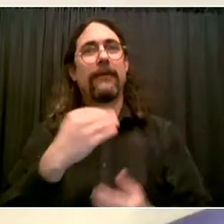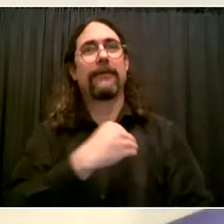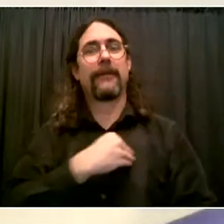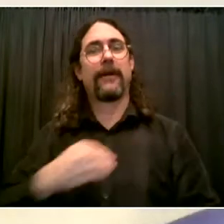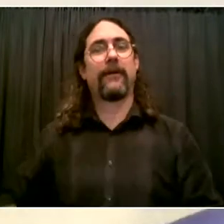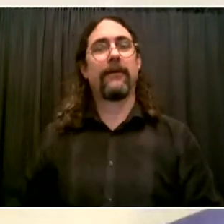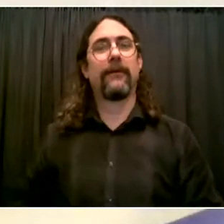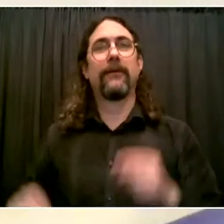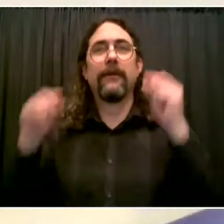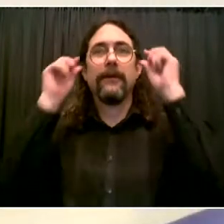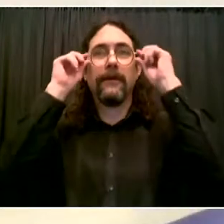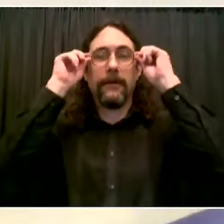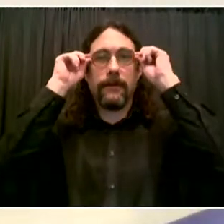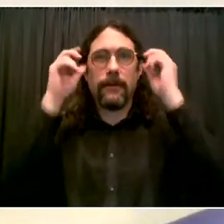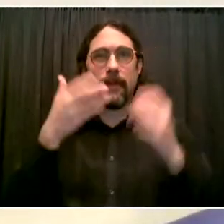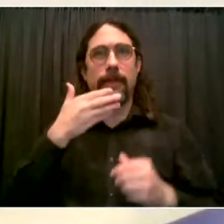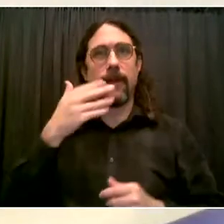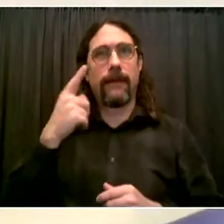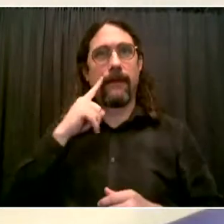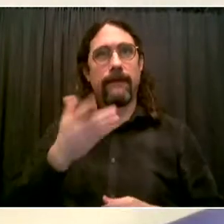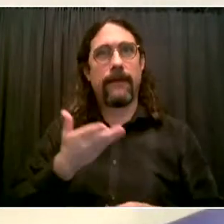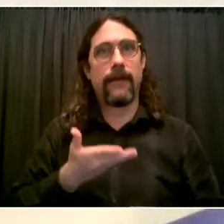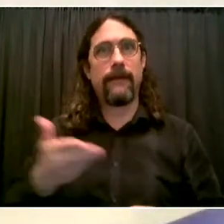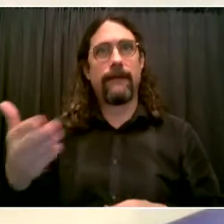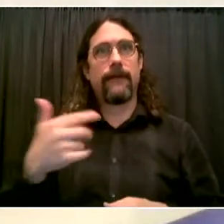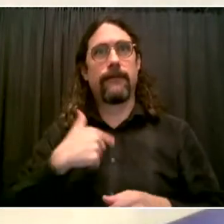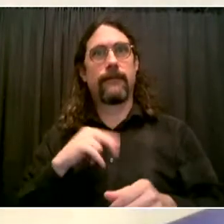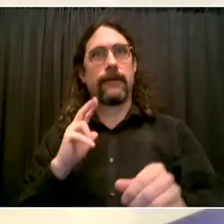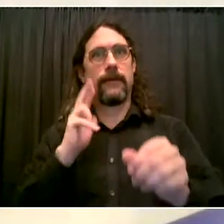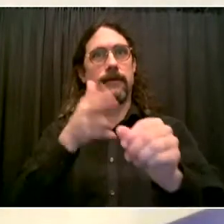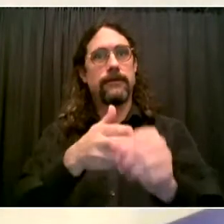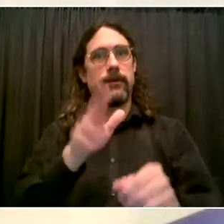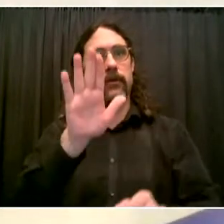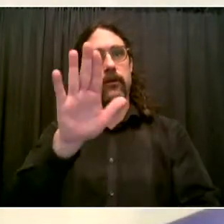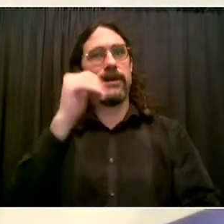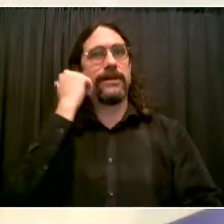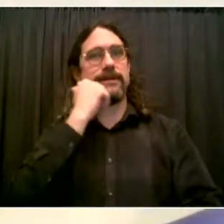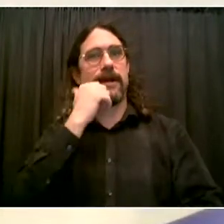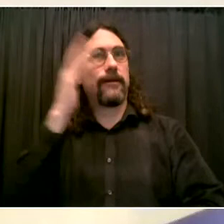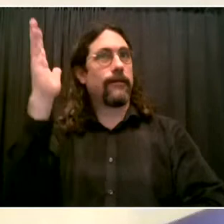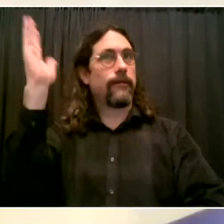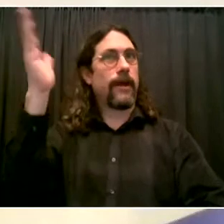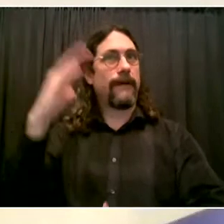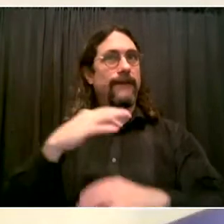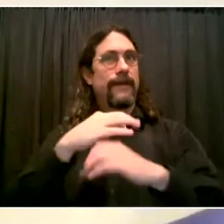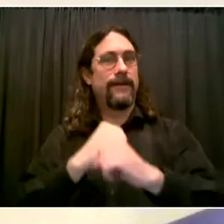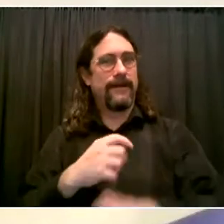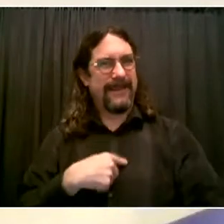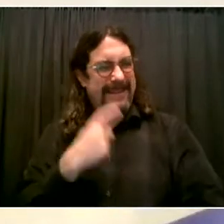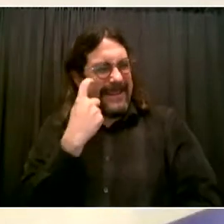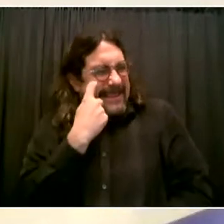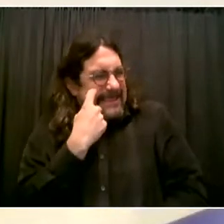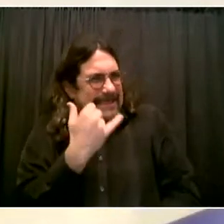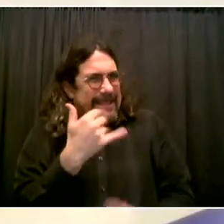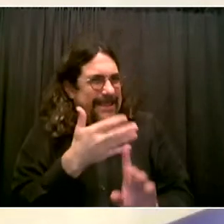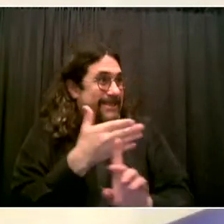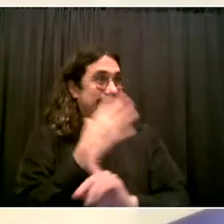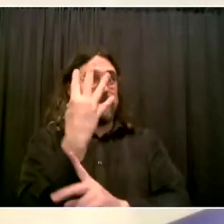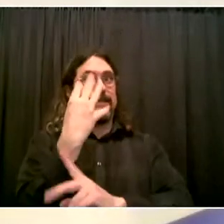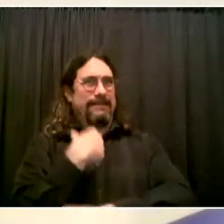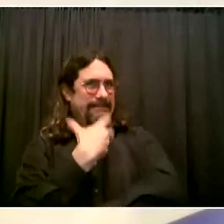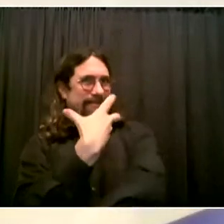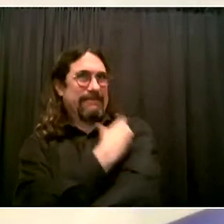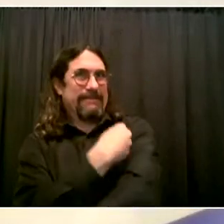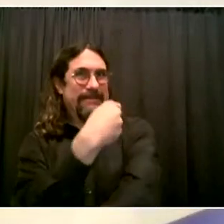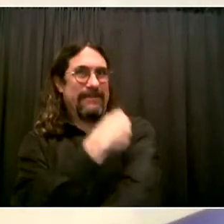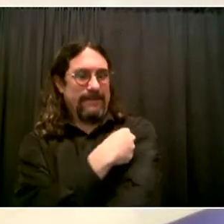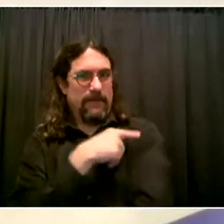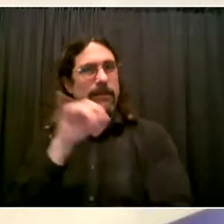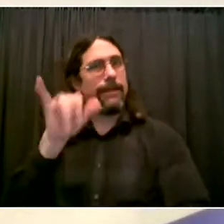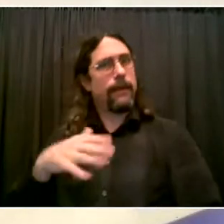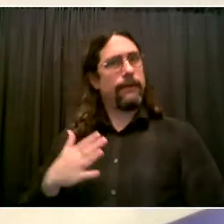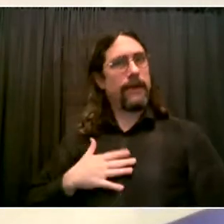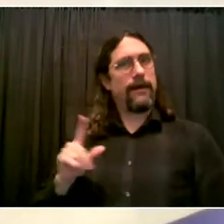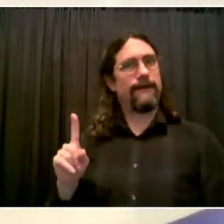ARE YOU THERERE?